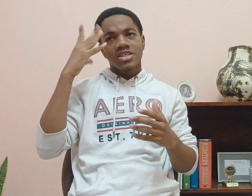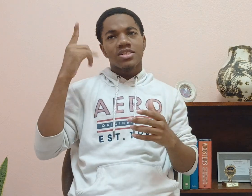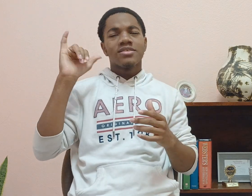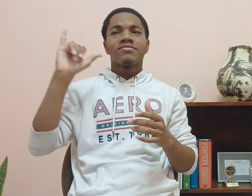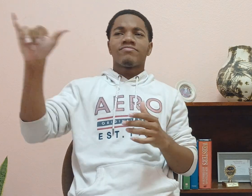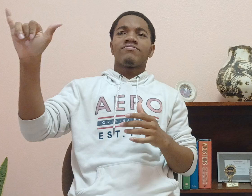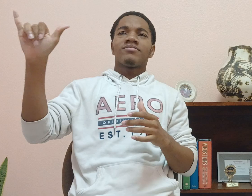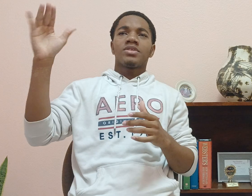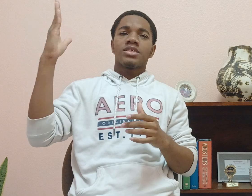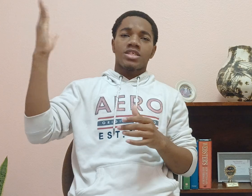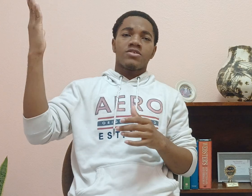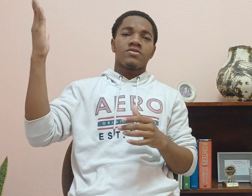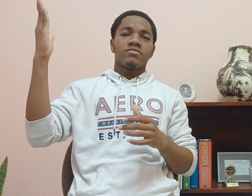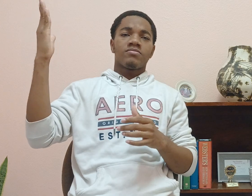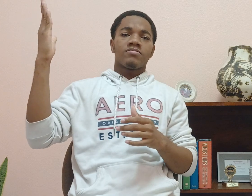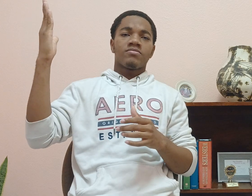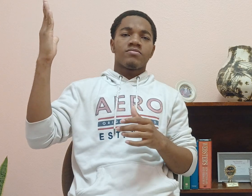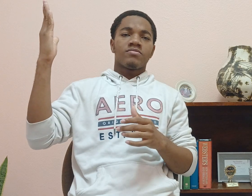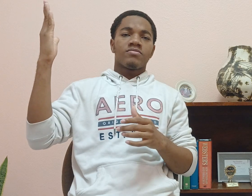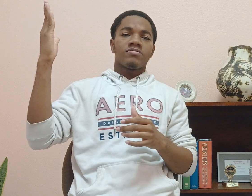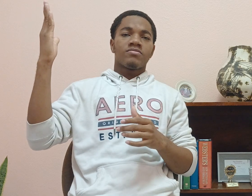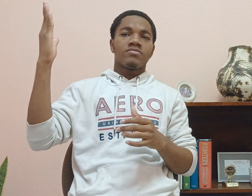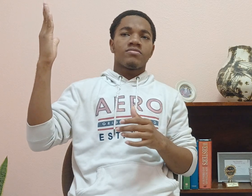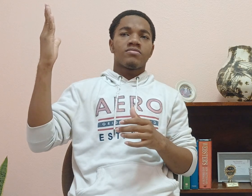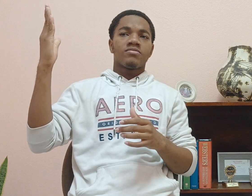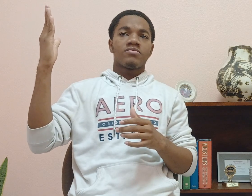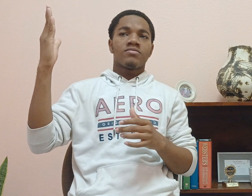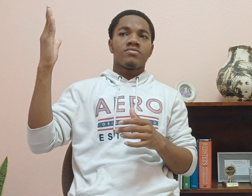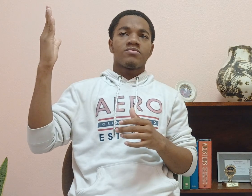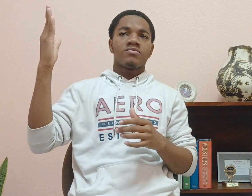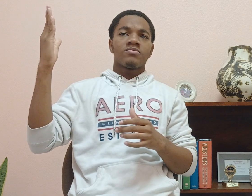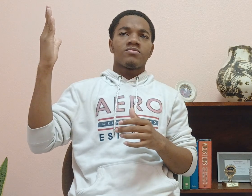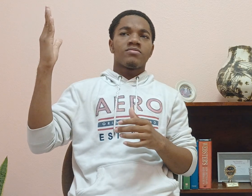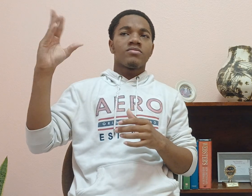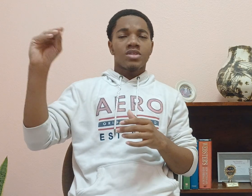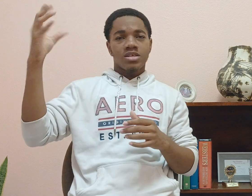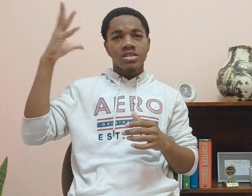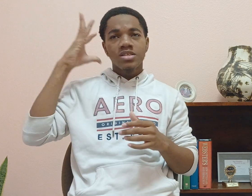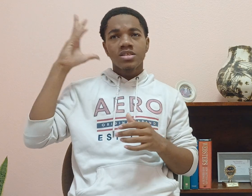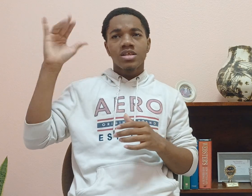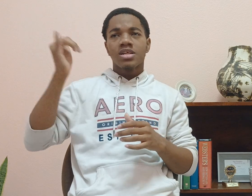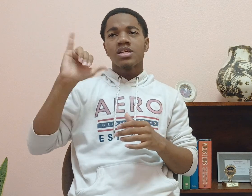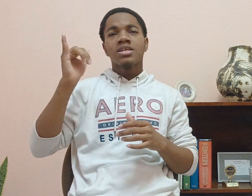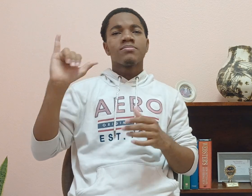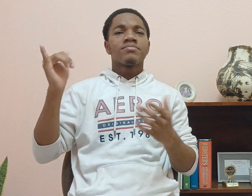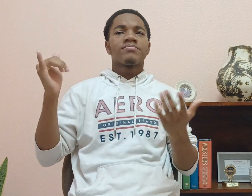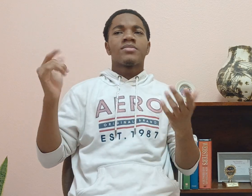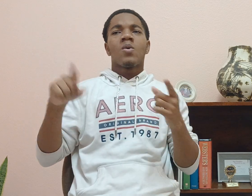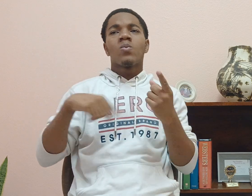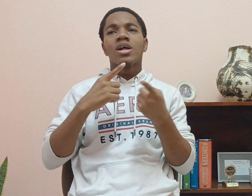5 It is like a bridegroom coming out of his chamber,